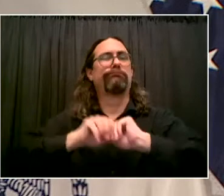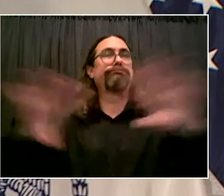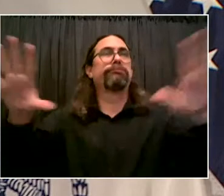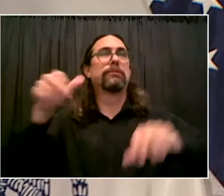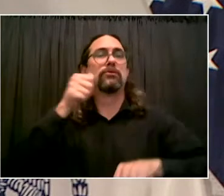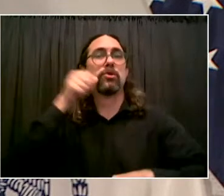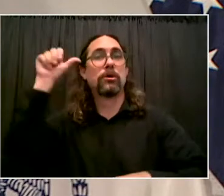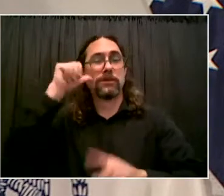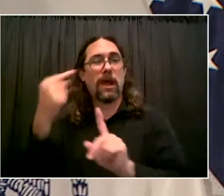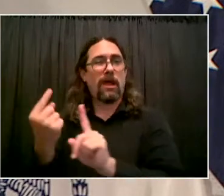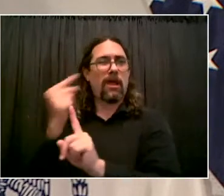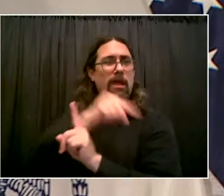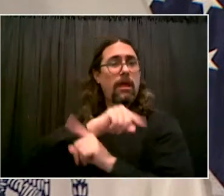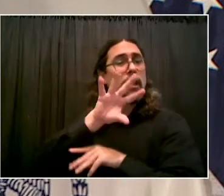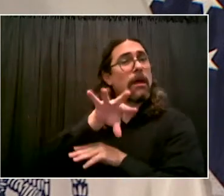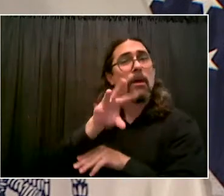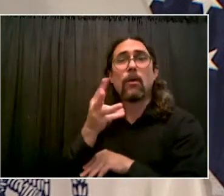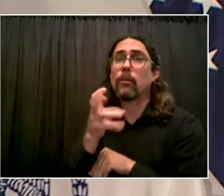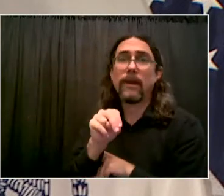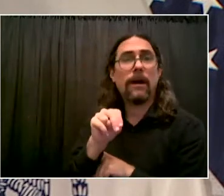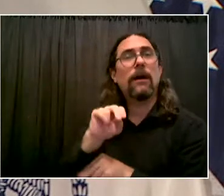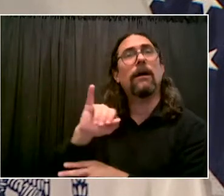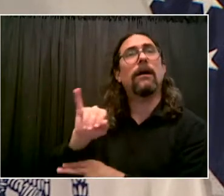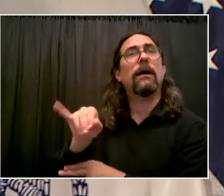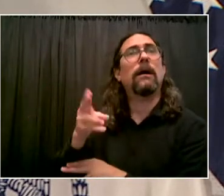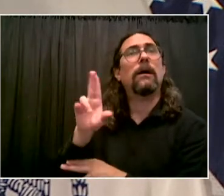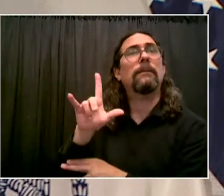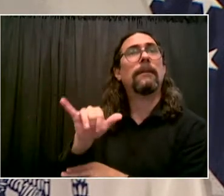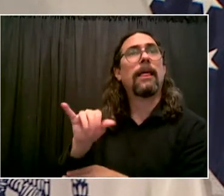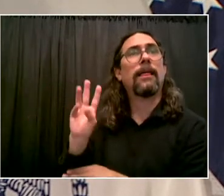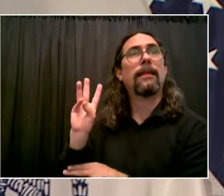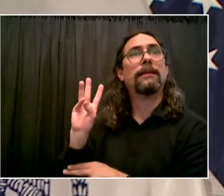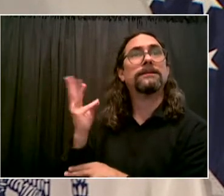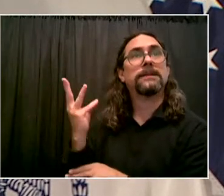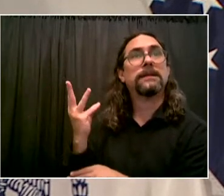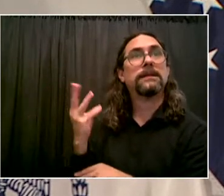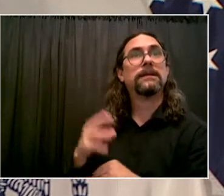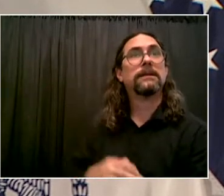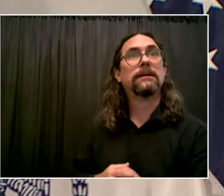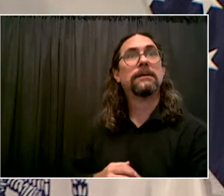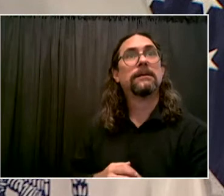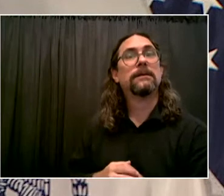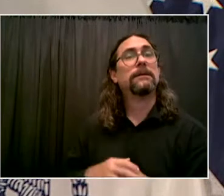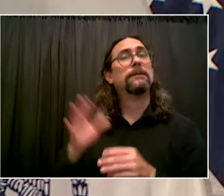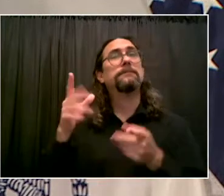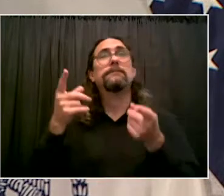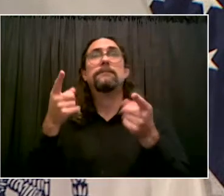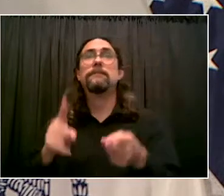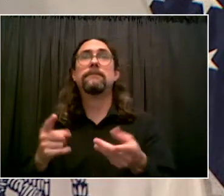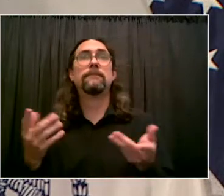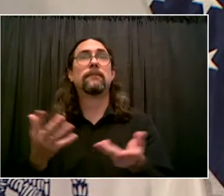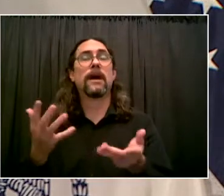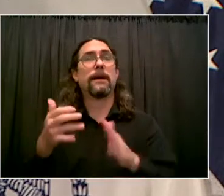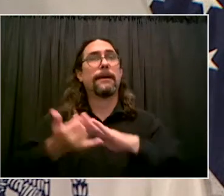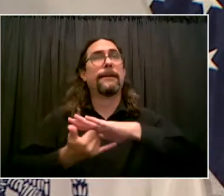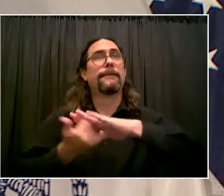WHO WOULD NOT HELP SOMEONE DO SO THEY VIOLENTLY